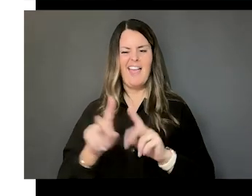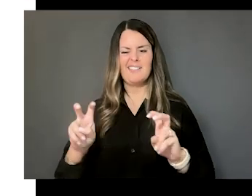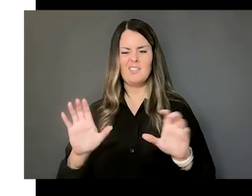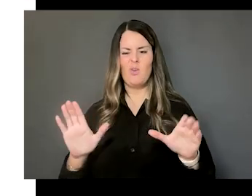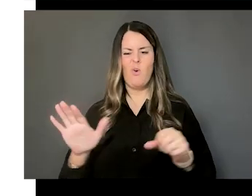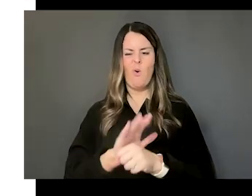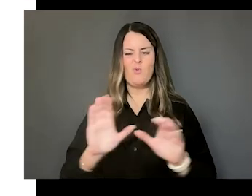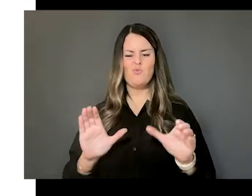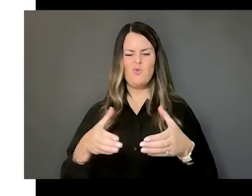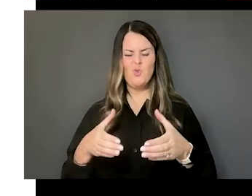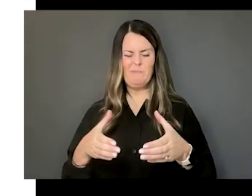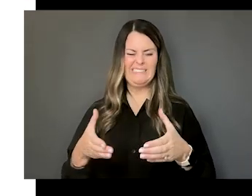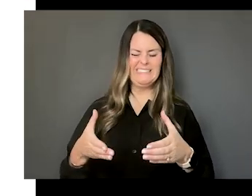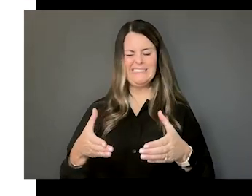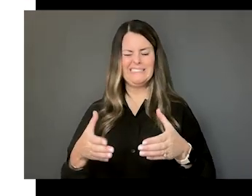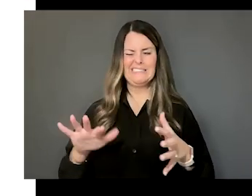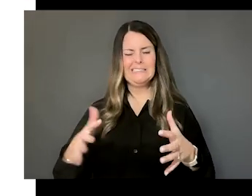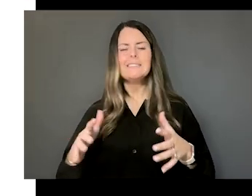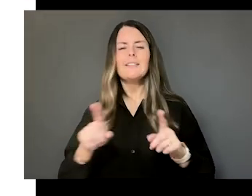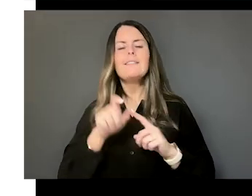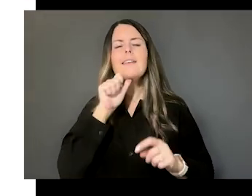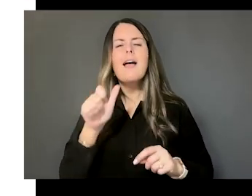they weren't-- they weren't as excited about that.